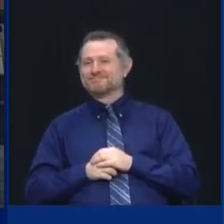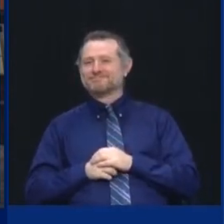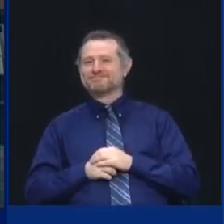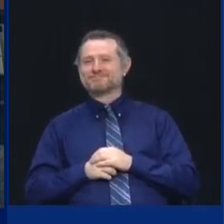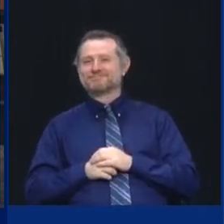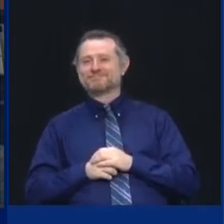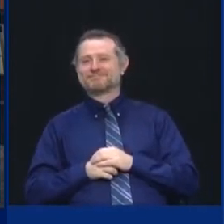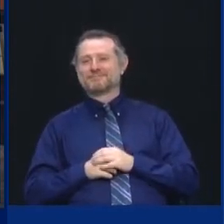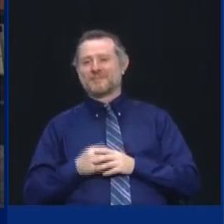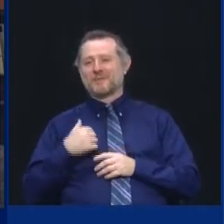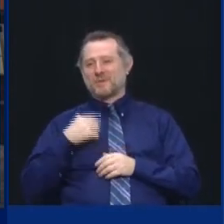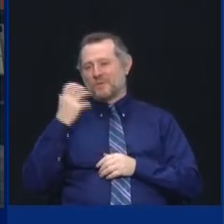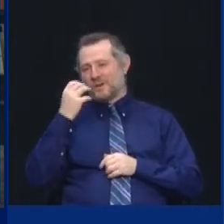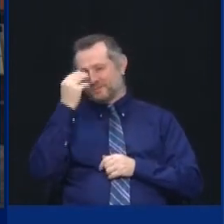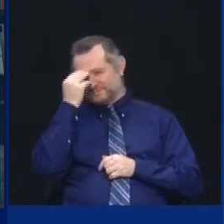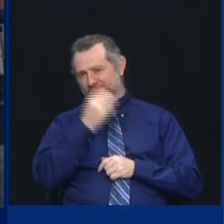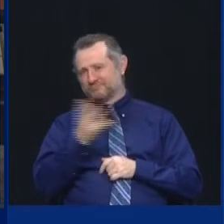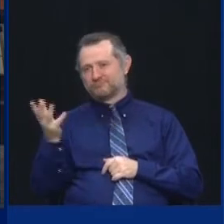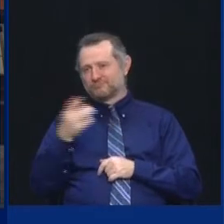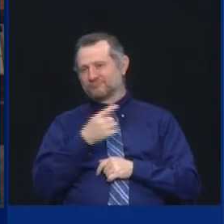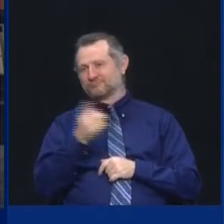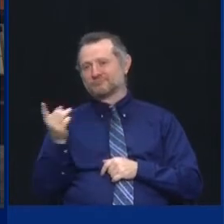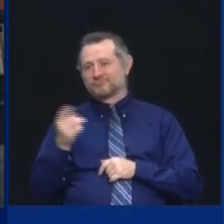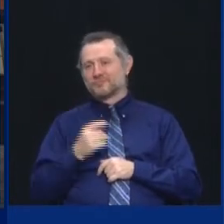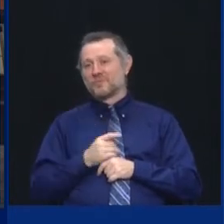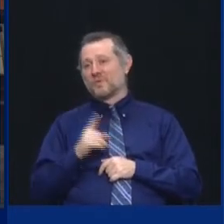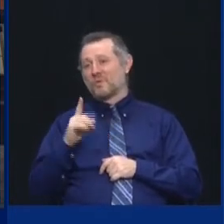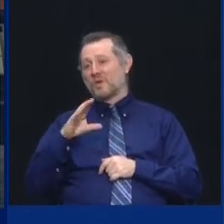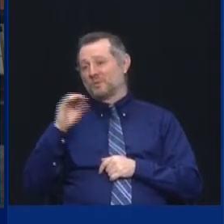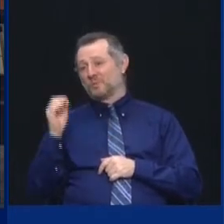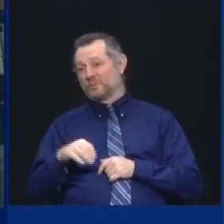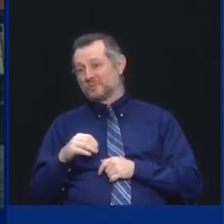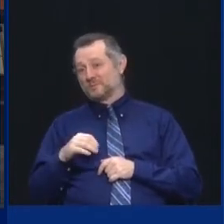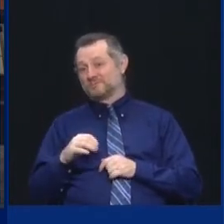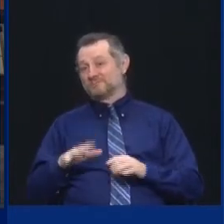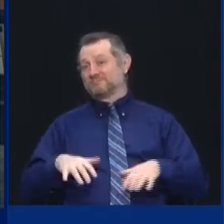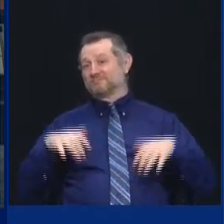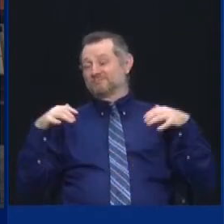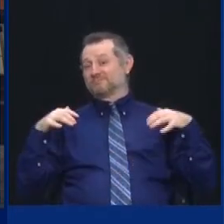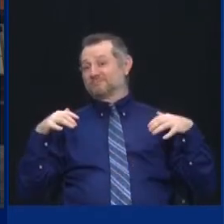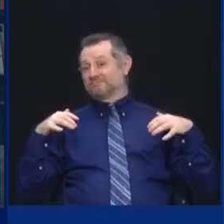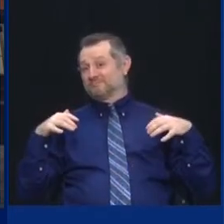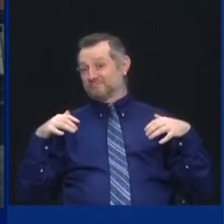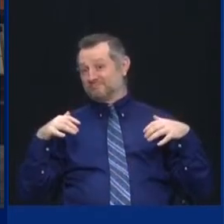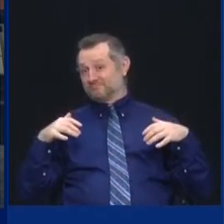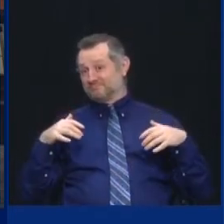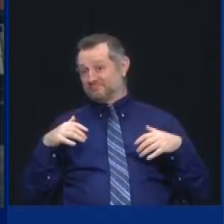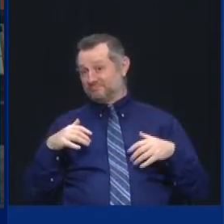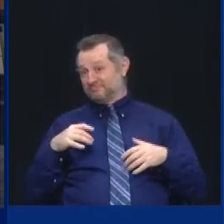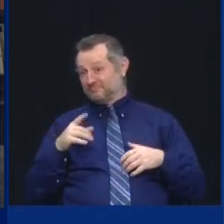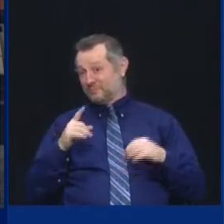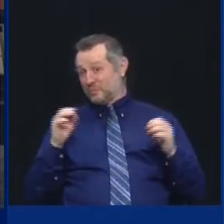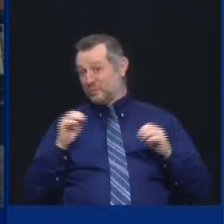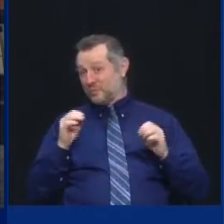SYMBOLIC AND METAPHORIC, AND WILL GO A LONG WAY TOWARD BRINGING BACK THE STATE OVERALL.